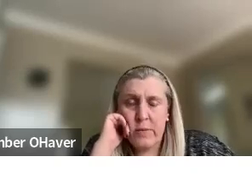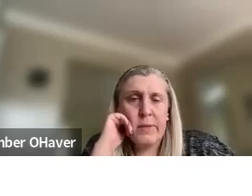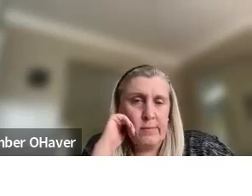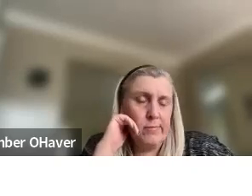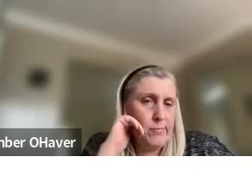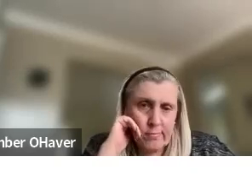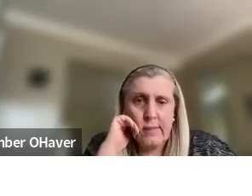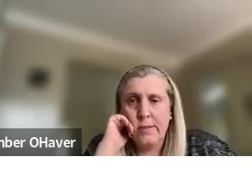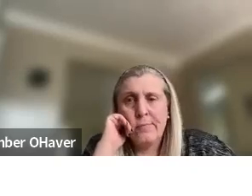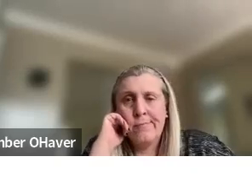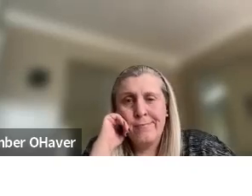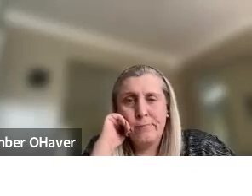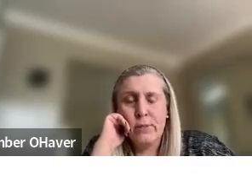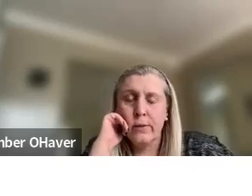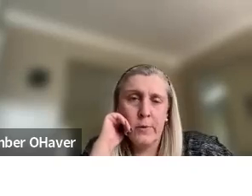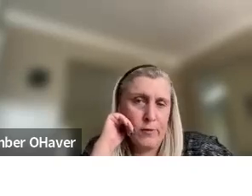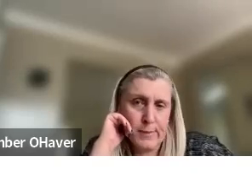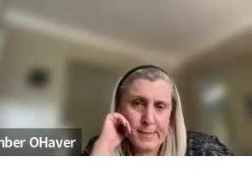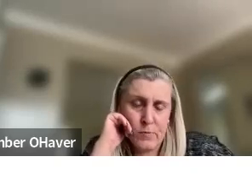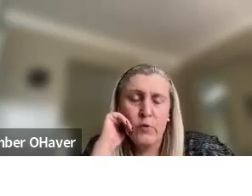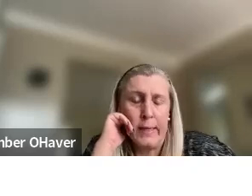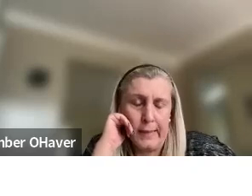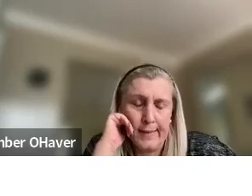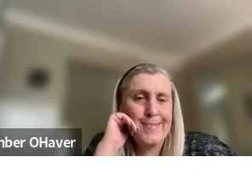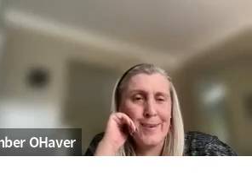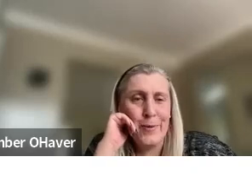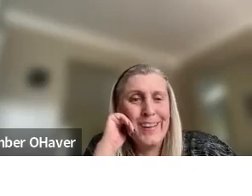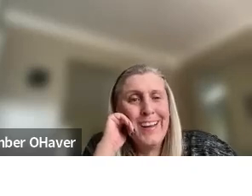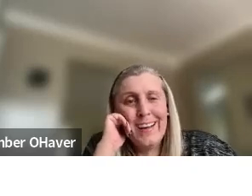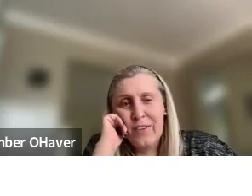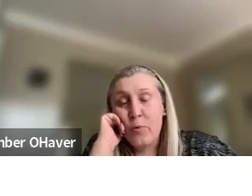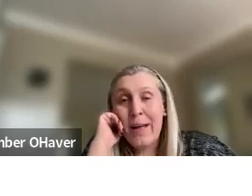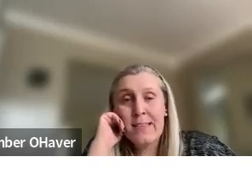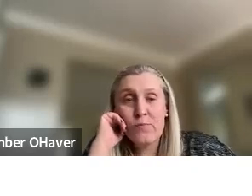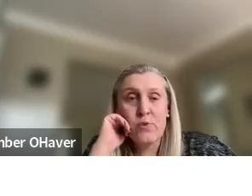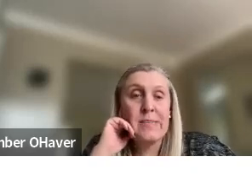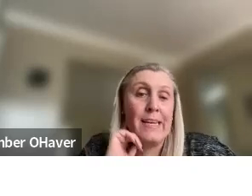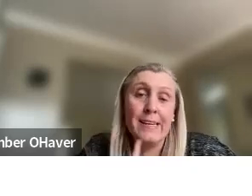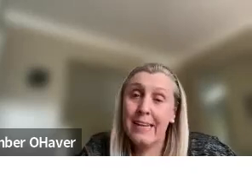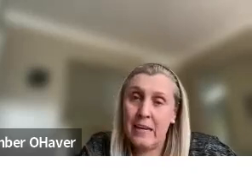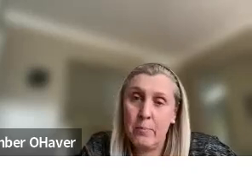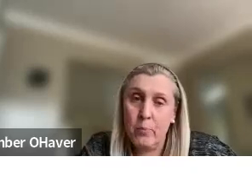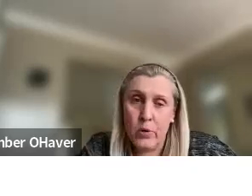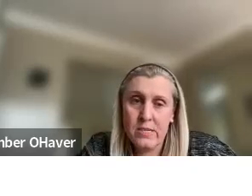And at the federal government level and it is really sort reeked havoc getting states to really ensure this rule is implemented and that the transition of settings are compliant, has taken almost ten years.